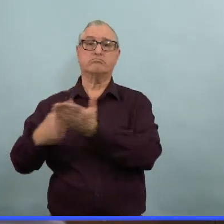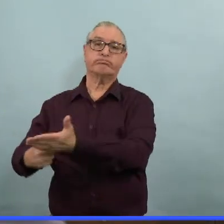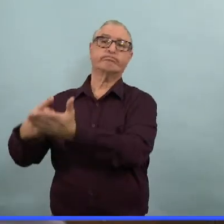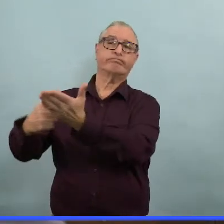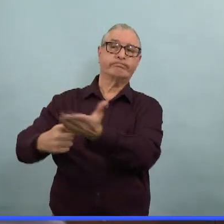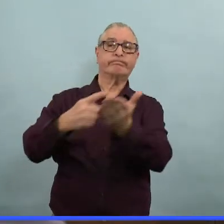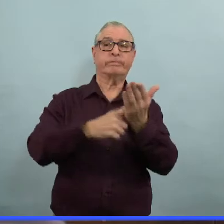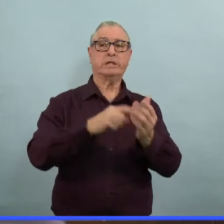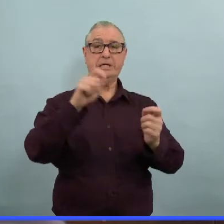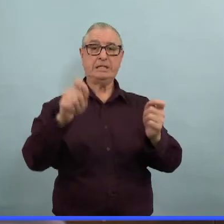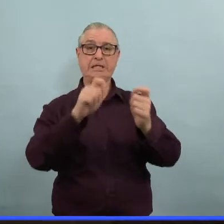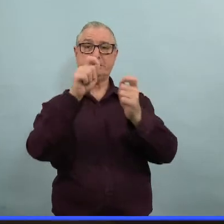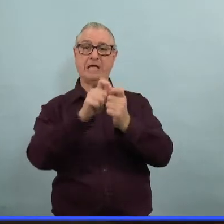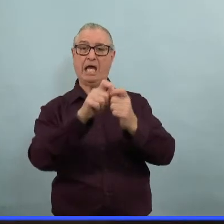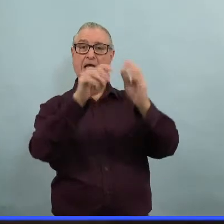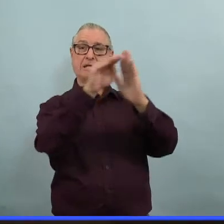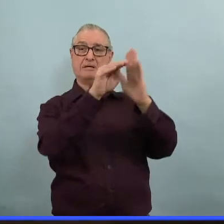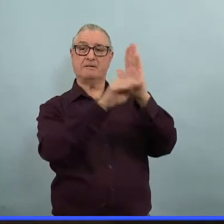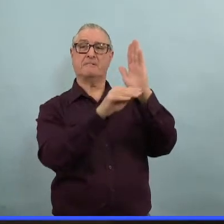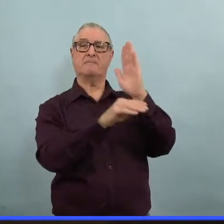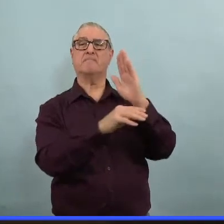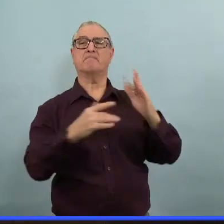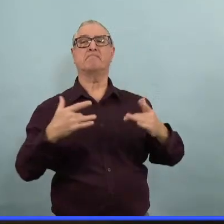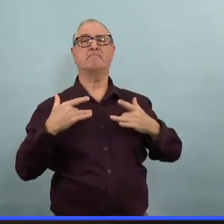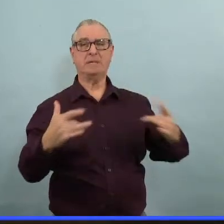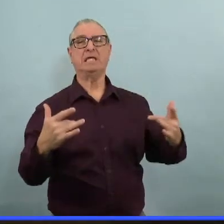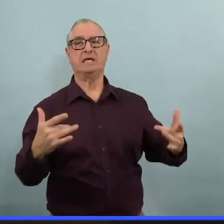they're varied well it's not a big detail i'm asking for did you get a thumbs up a neutral